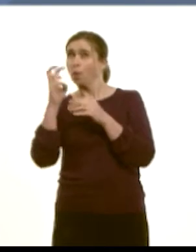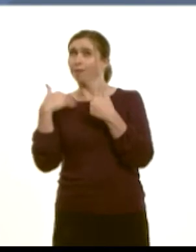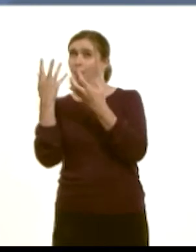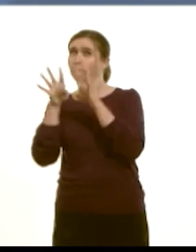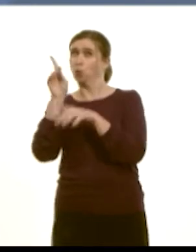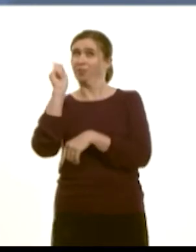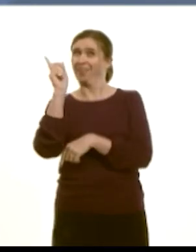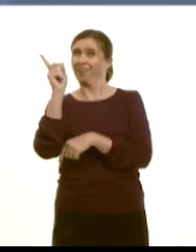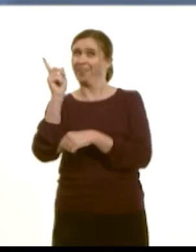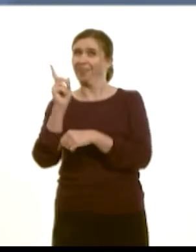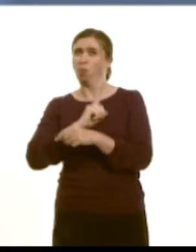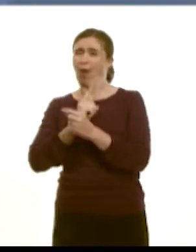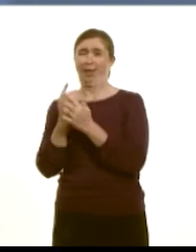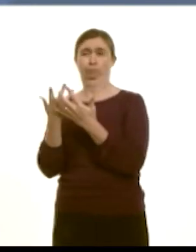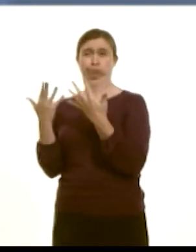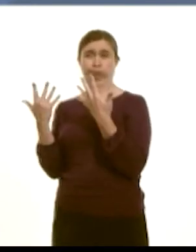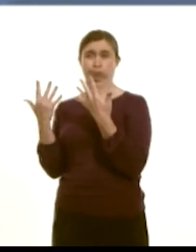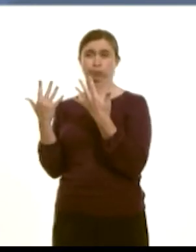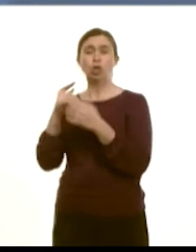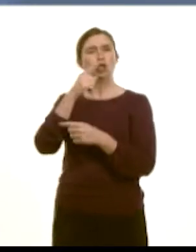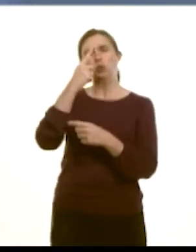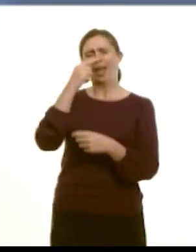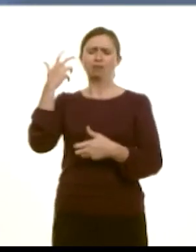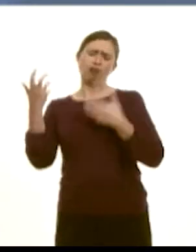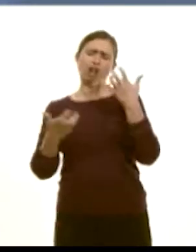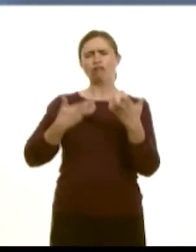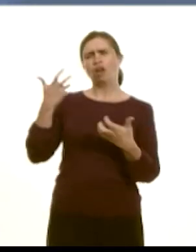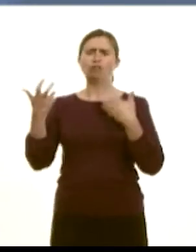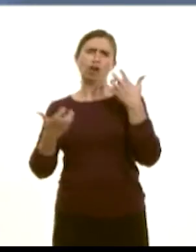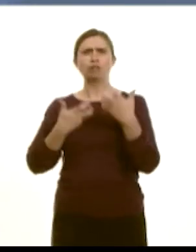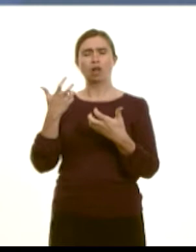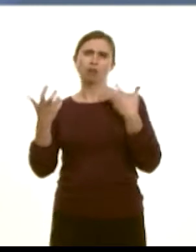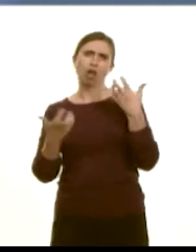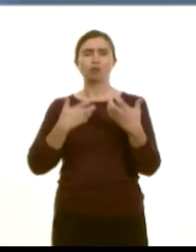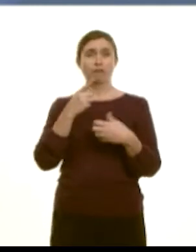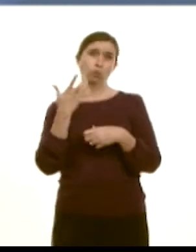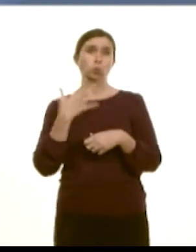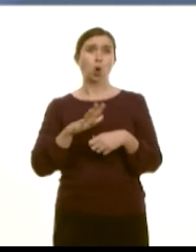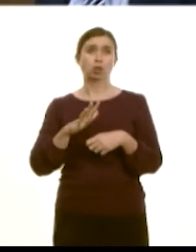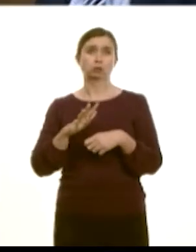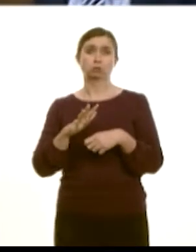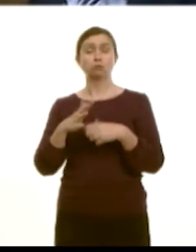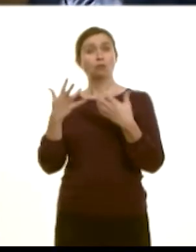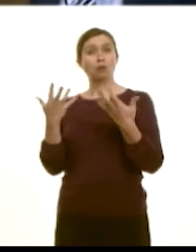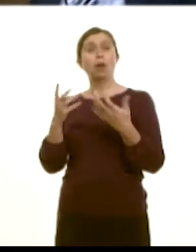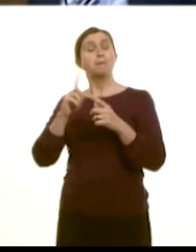Ultimately, First Minister, you can rant and rave as much as you want here, but when a letter is deliveredó[Interruption.]